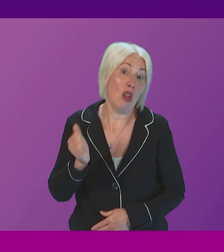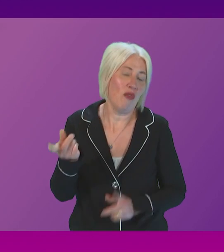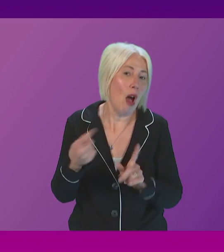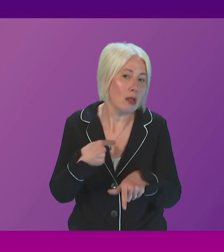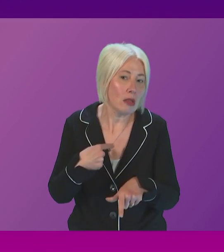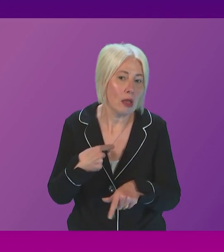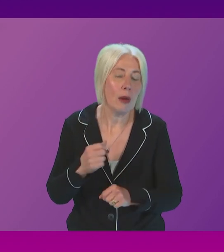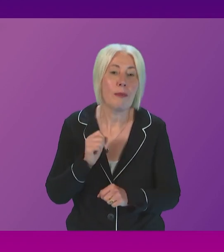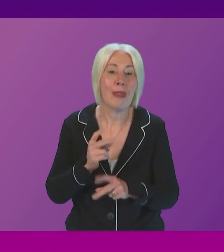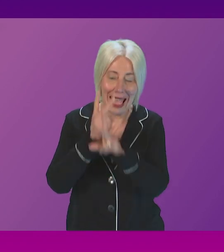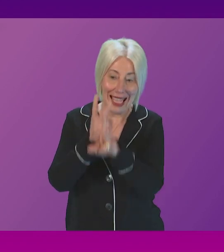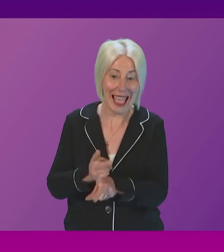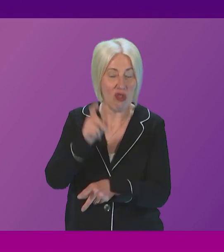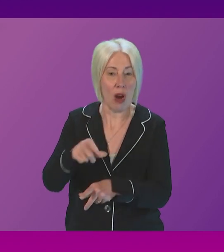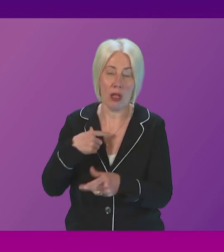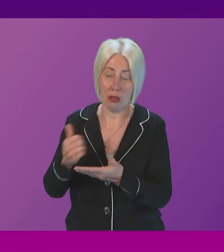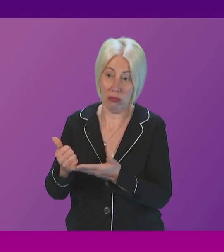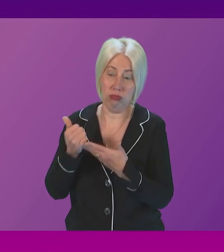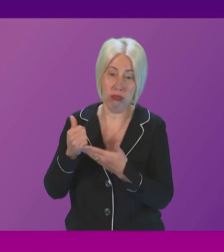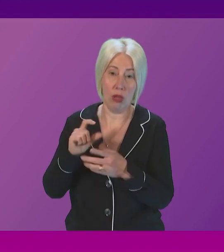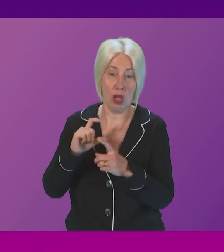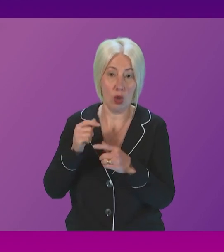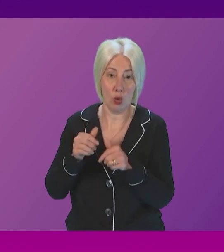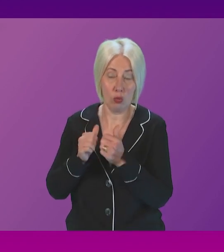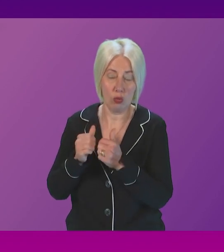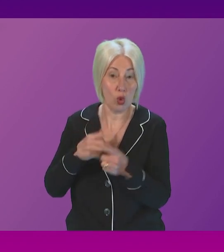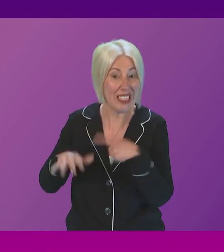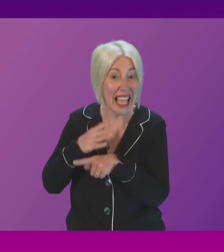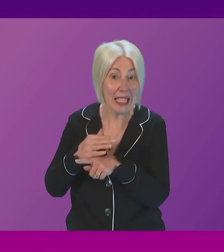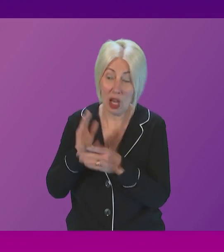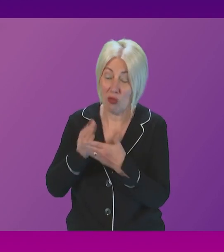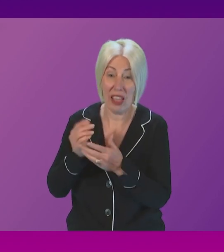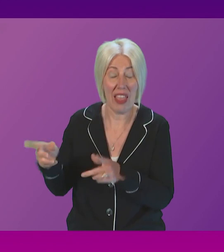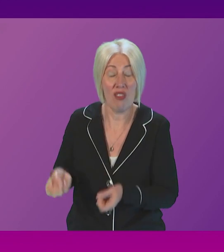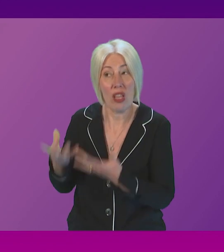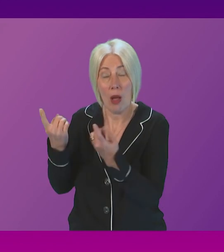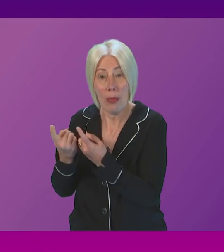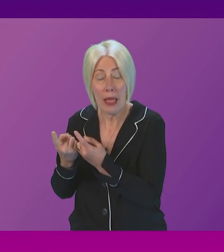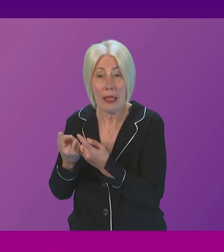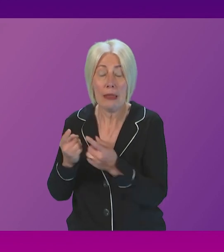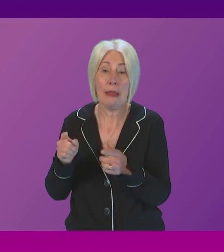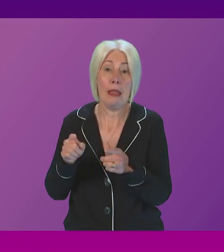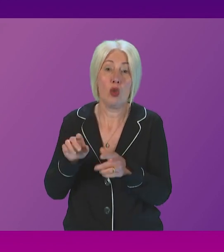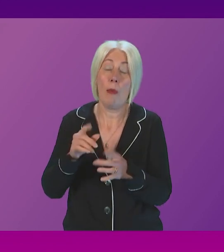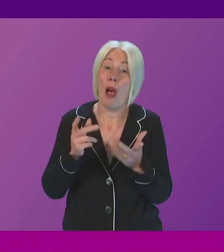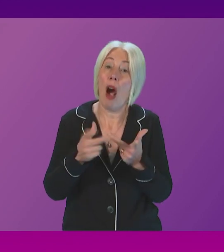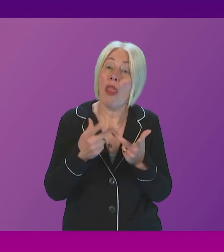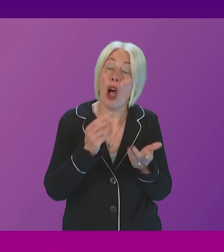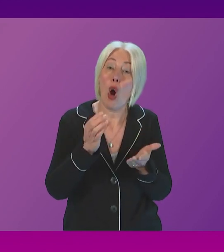Carers hold up our society at great personal cost. Oxfam, along with another 63 organisations,